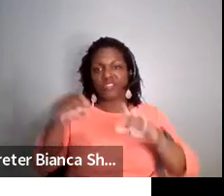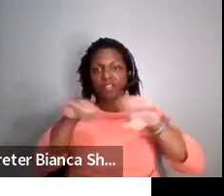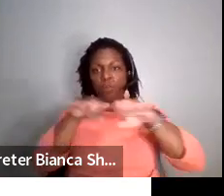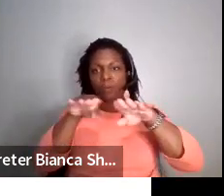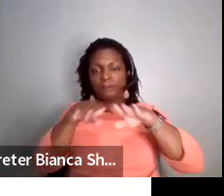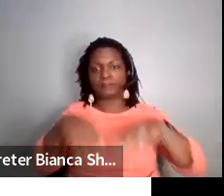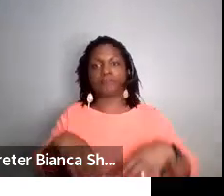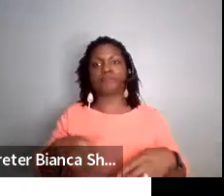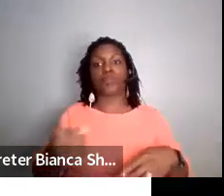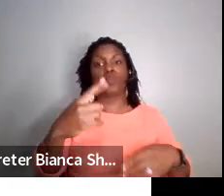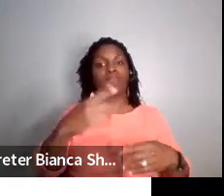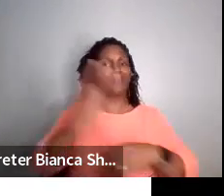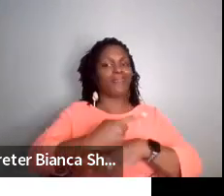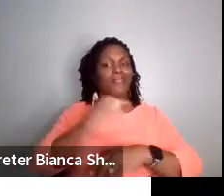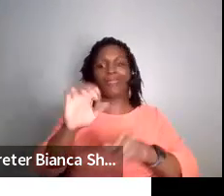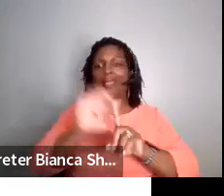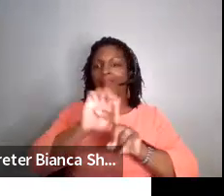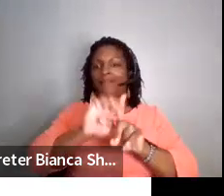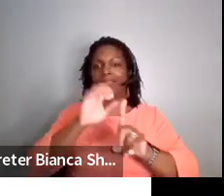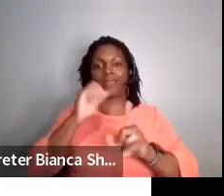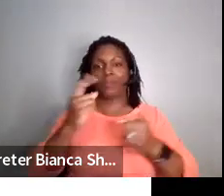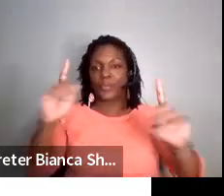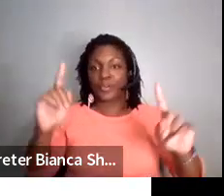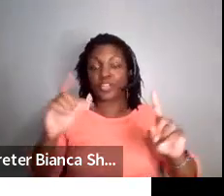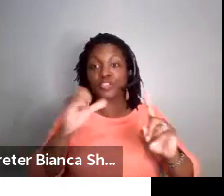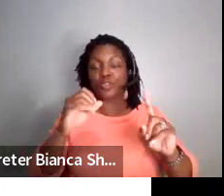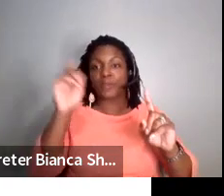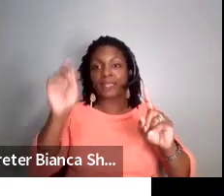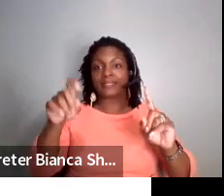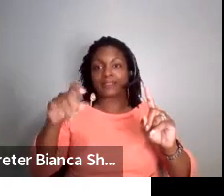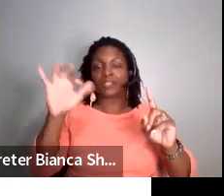One day the elevator was not working, so we had to get down the stairs.